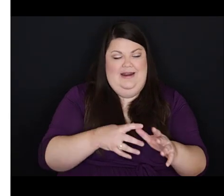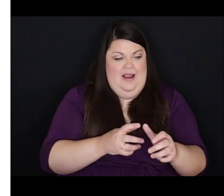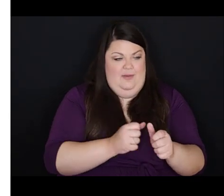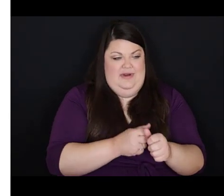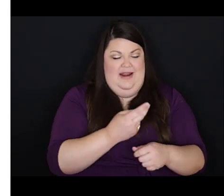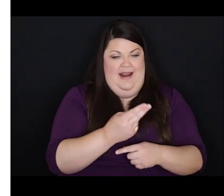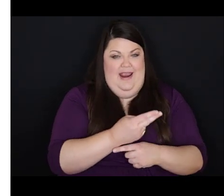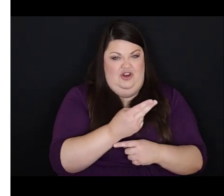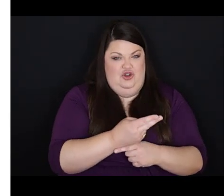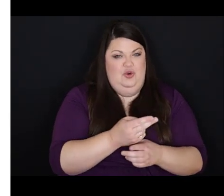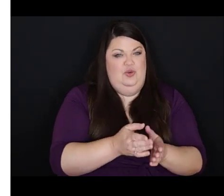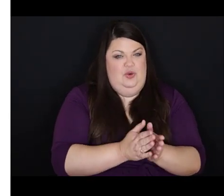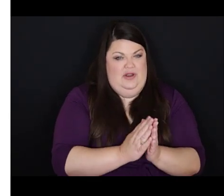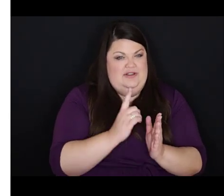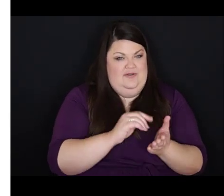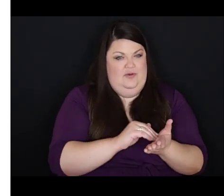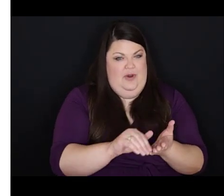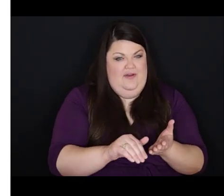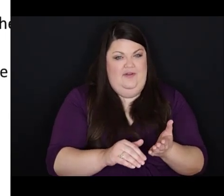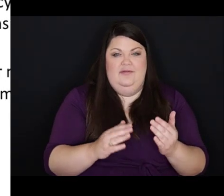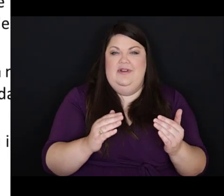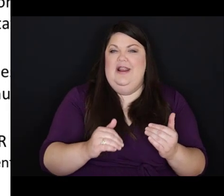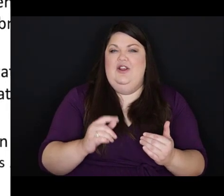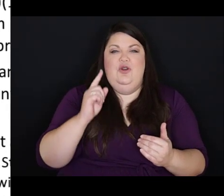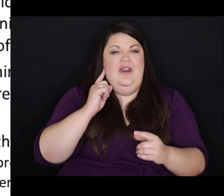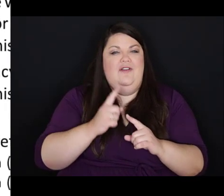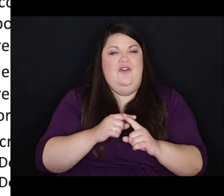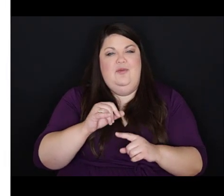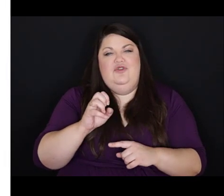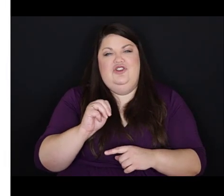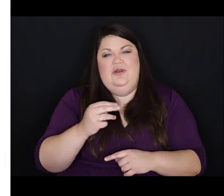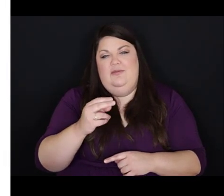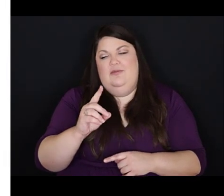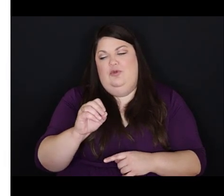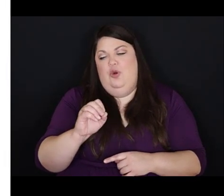Next, you'll be hearing from Jim Doyle. [Jim Doyle] Thank you, Shelley.